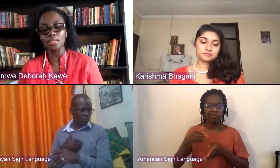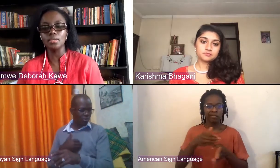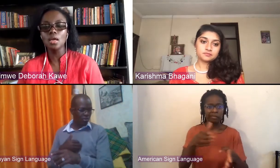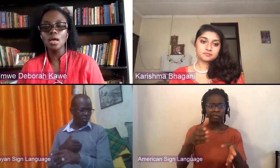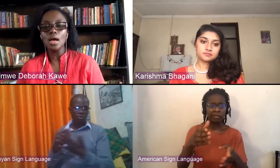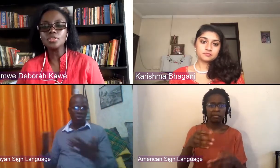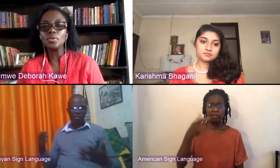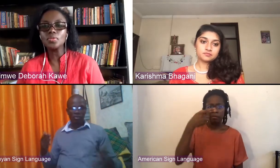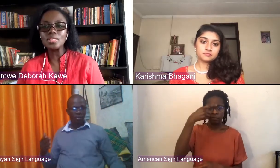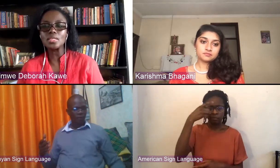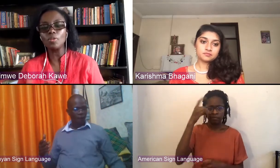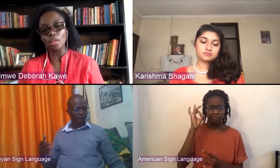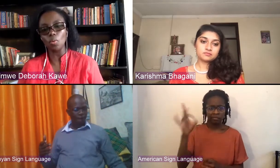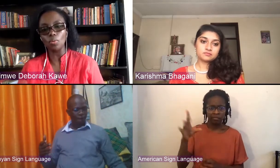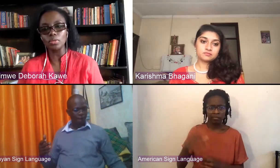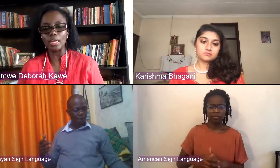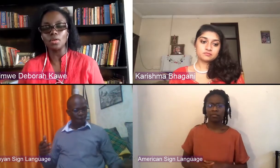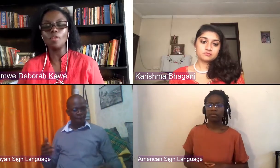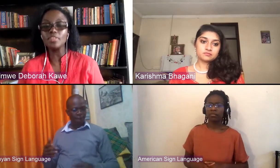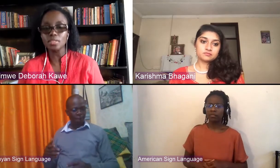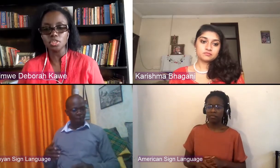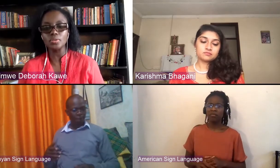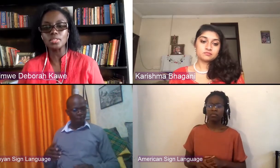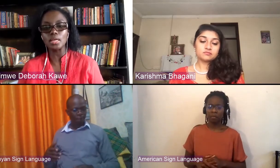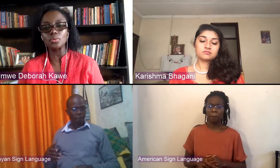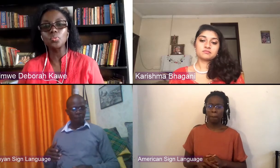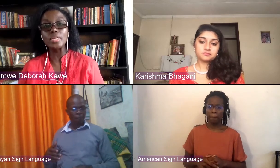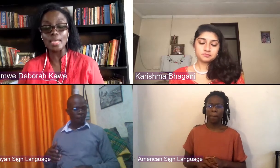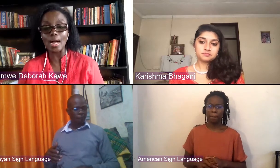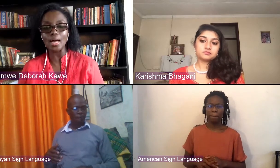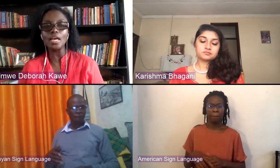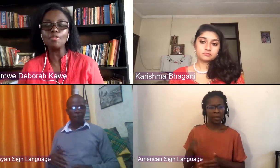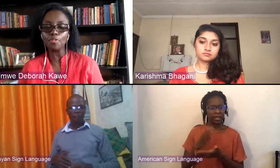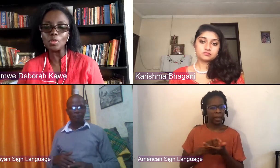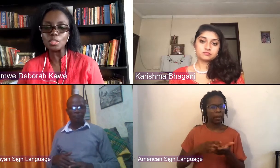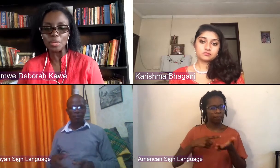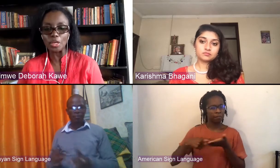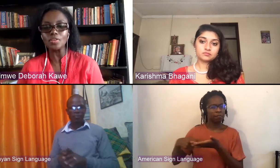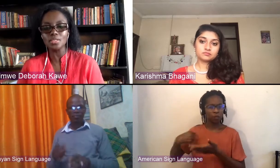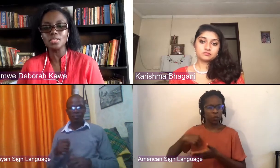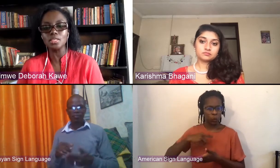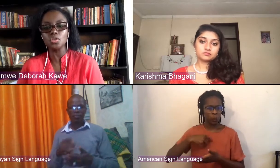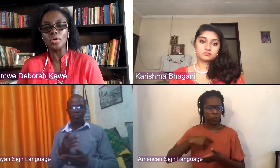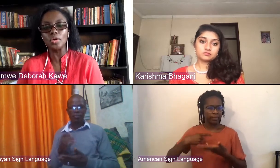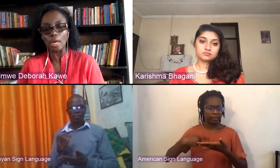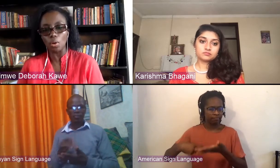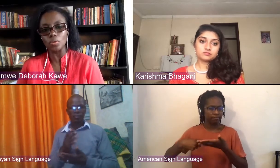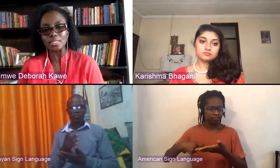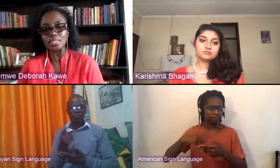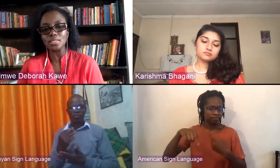And so those are some of like the conversations that we had. And of course, because this is on our continent